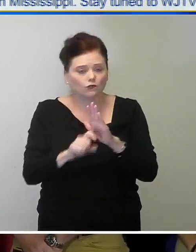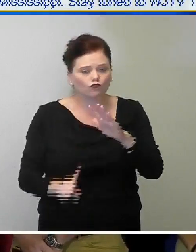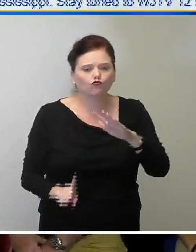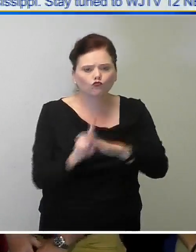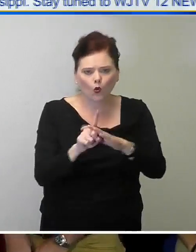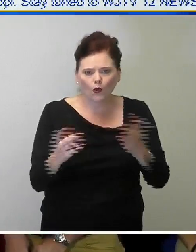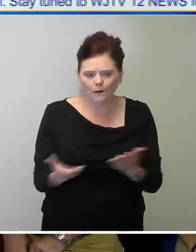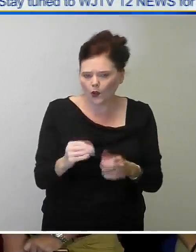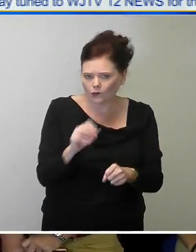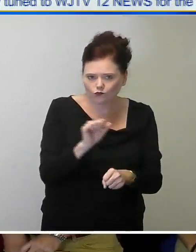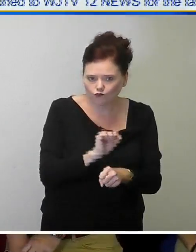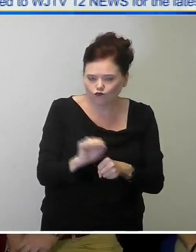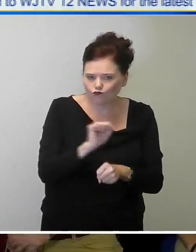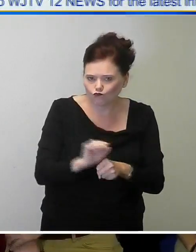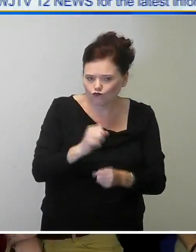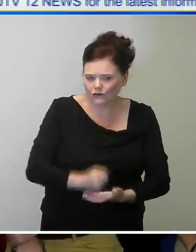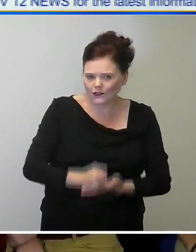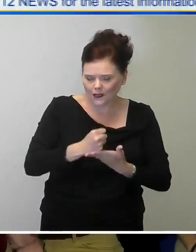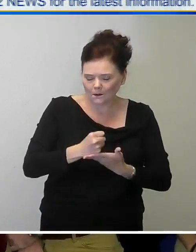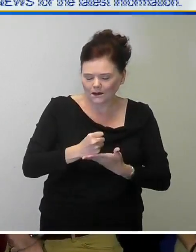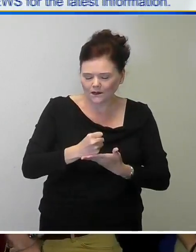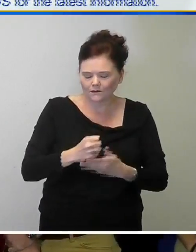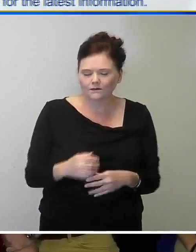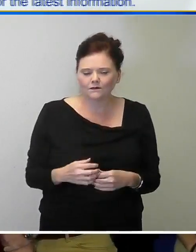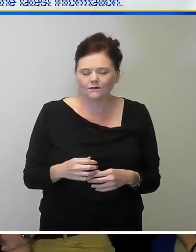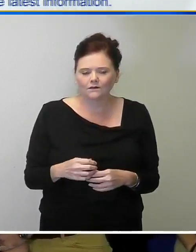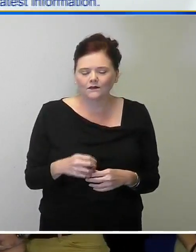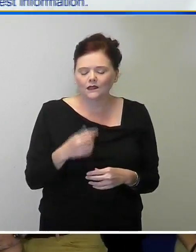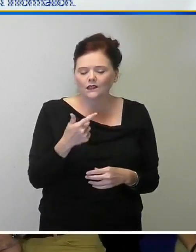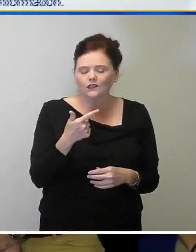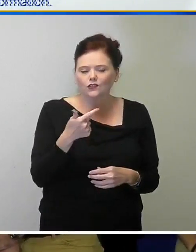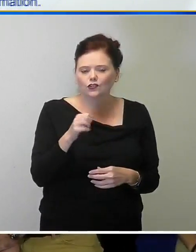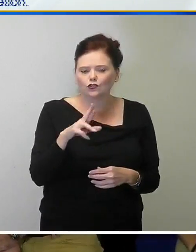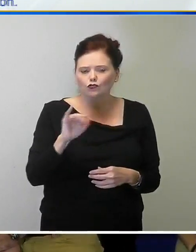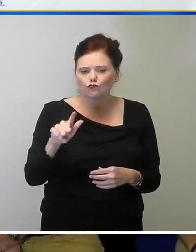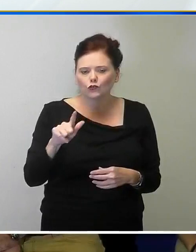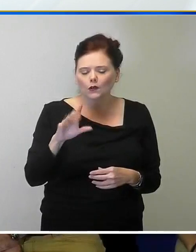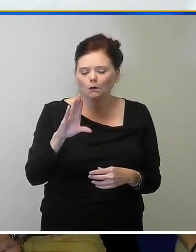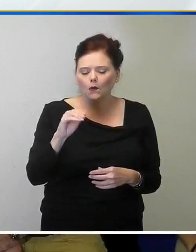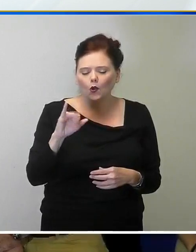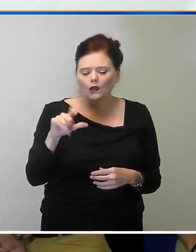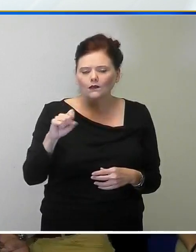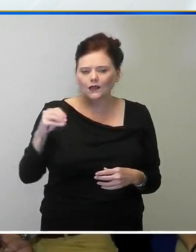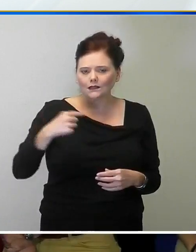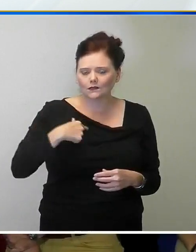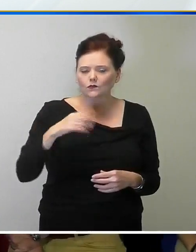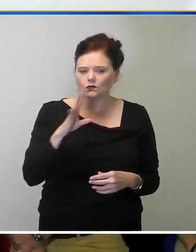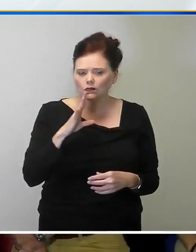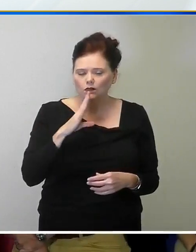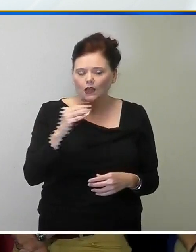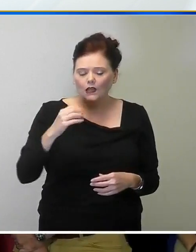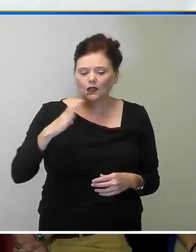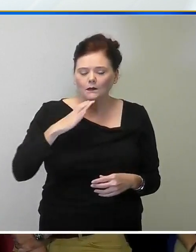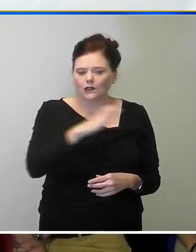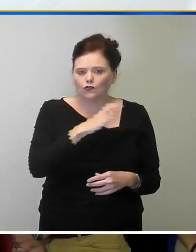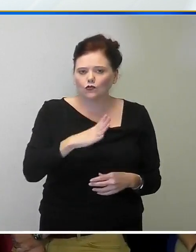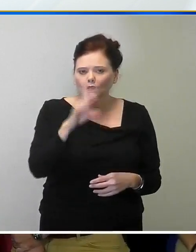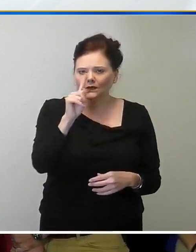WHAT IT'S LIKE FOR MEN AND WOMEN FROM OTHER STATES ACROSS THE COUNTRY TO SHOW UP AND GO TO WORK HELPING US.